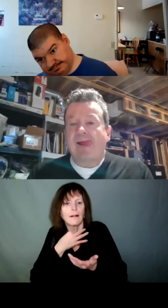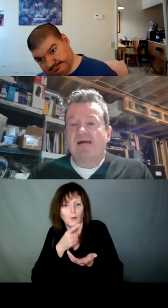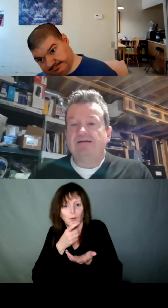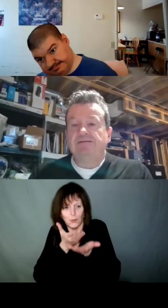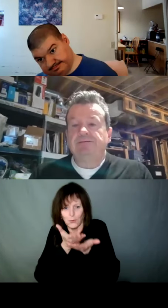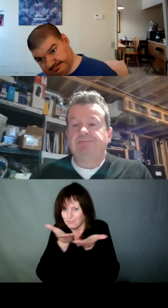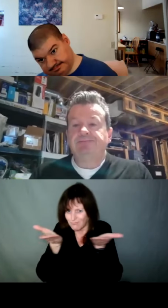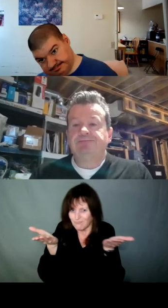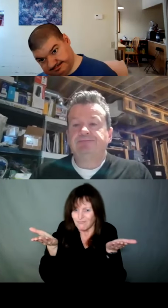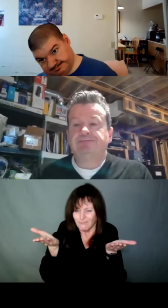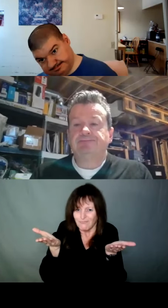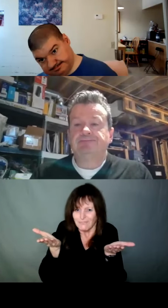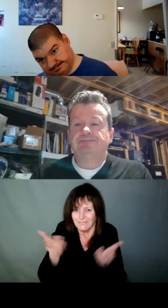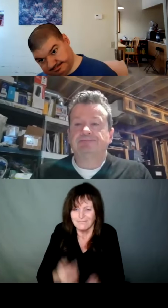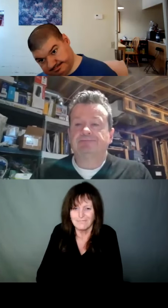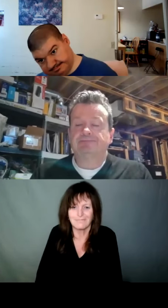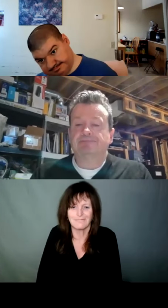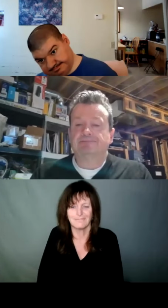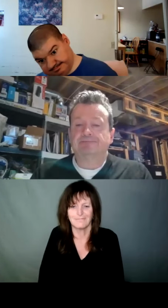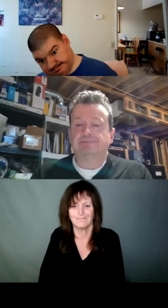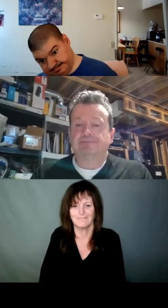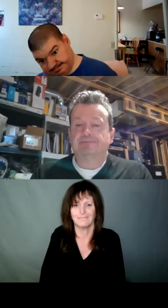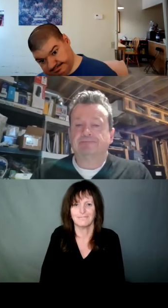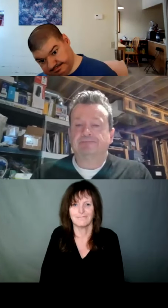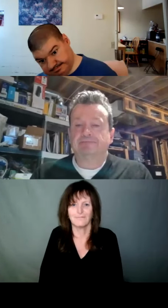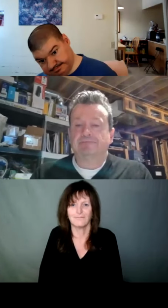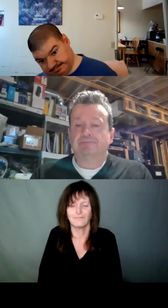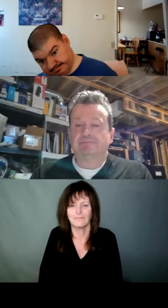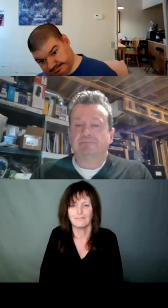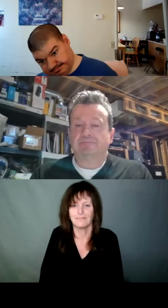And this last question is to help us